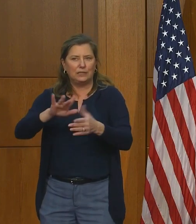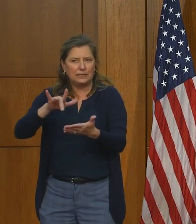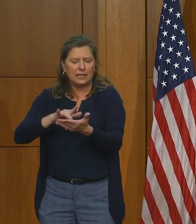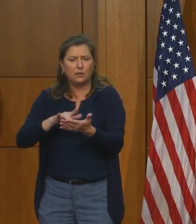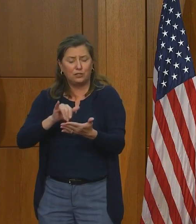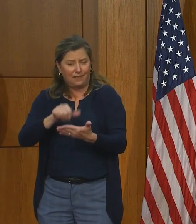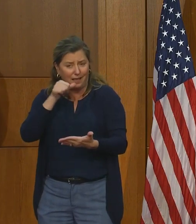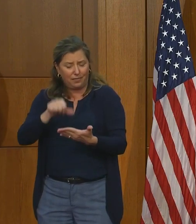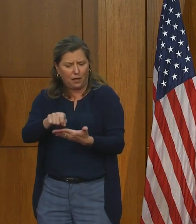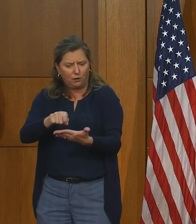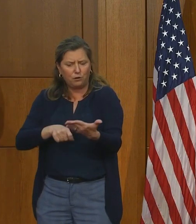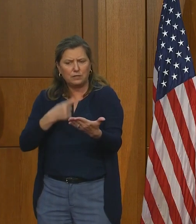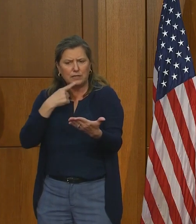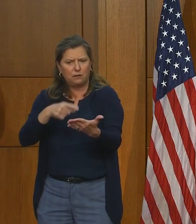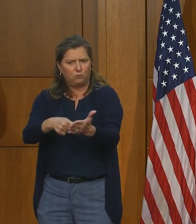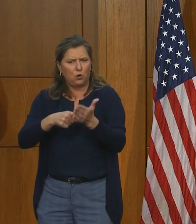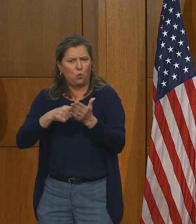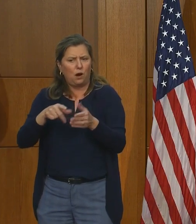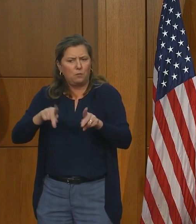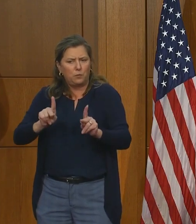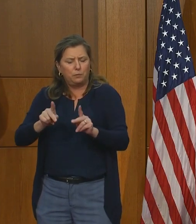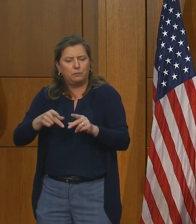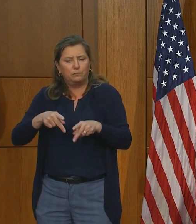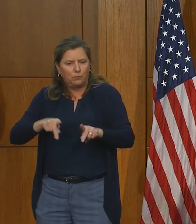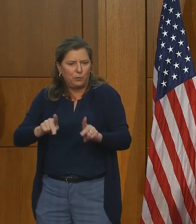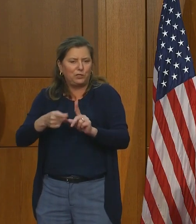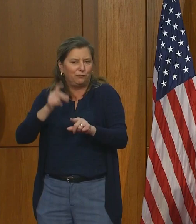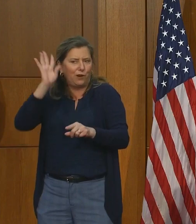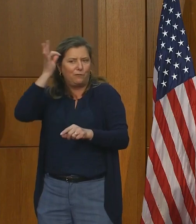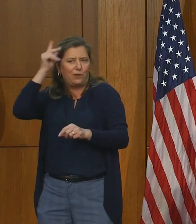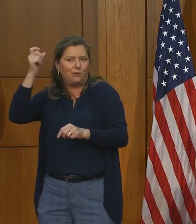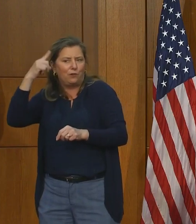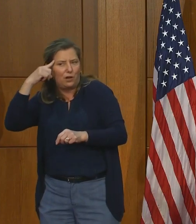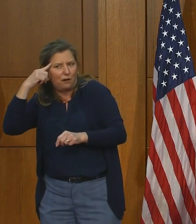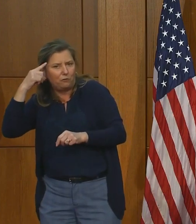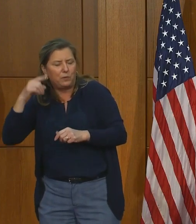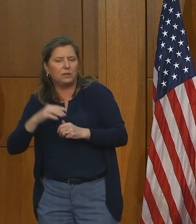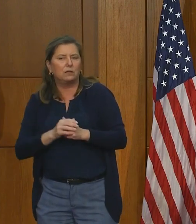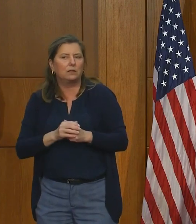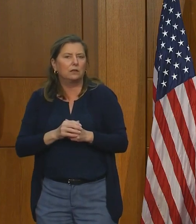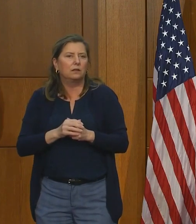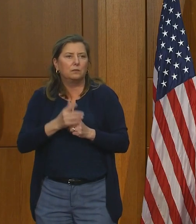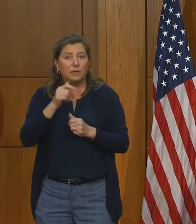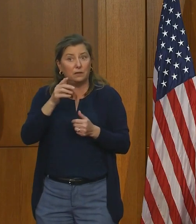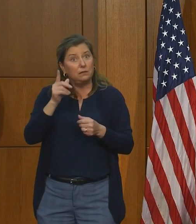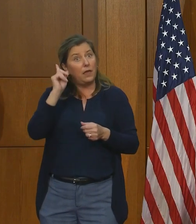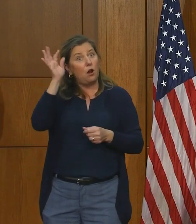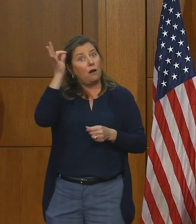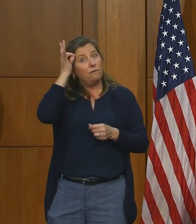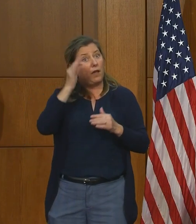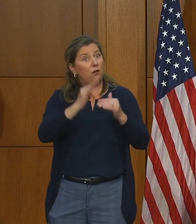BARBELL DETENTION CENTERS ON THE SAME A LETTER THIS REQUIRES PERMISSION FROM THE FEDERAL